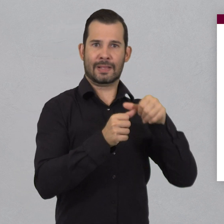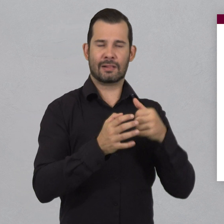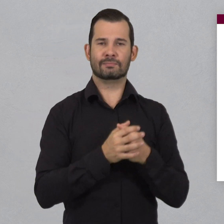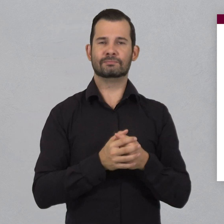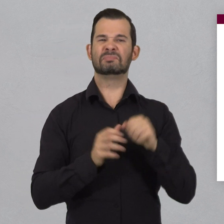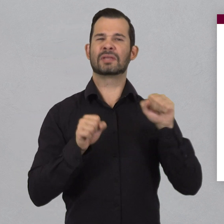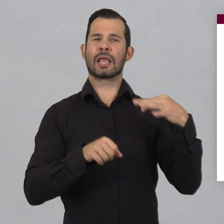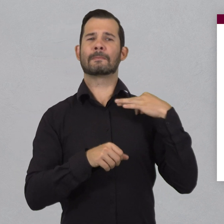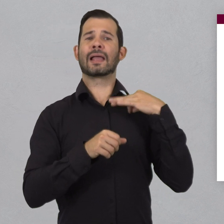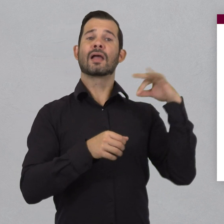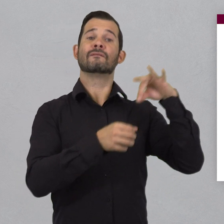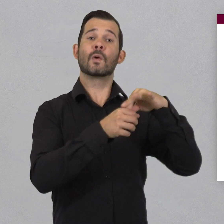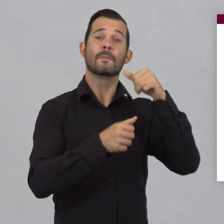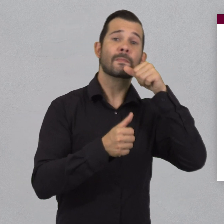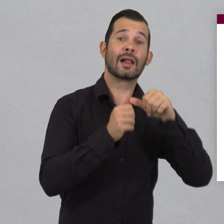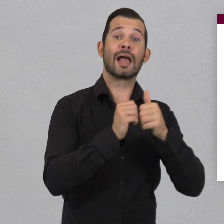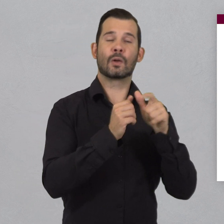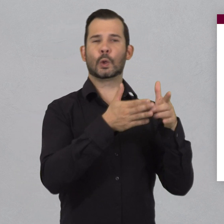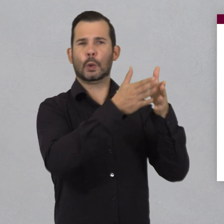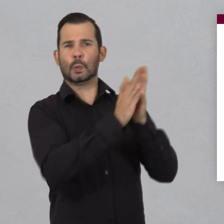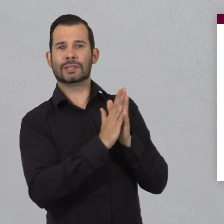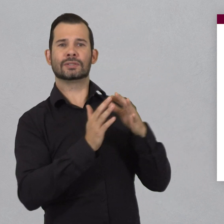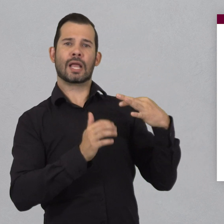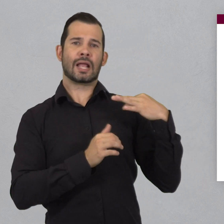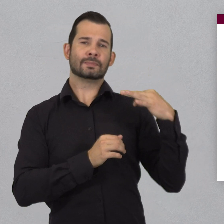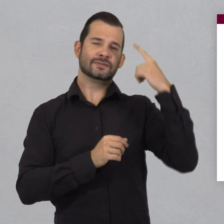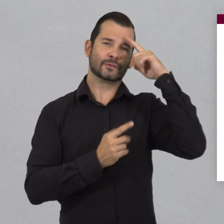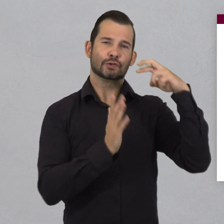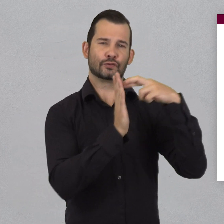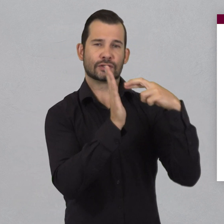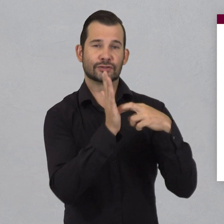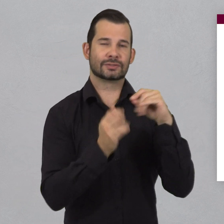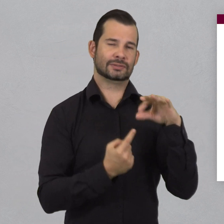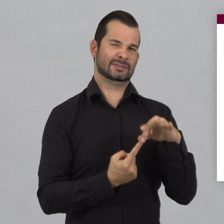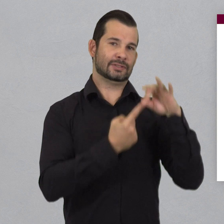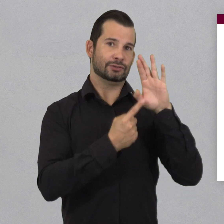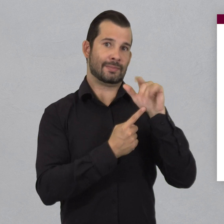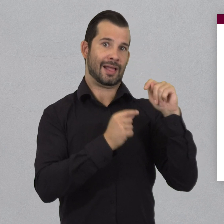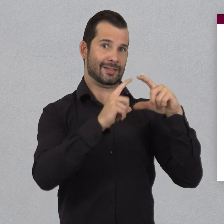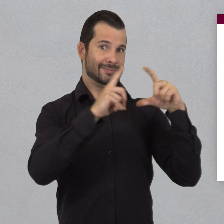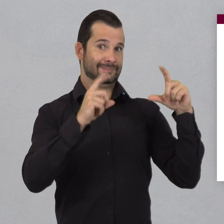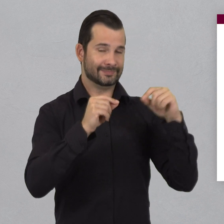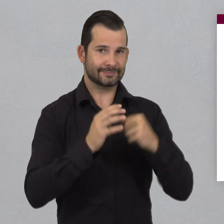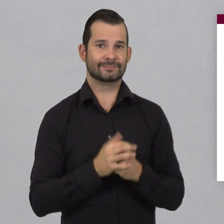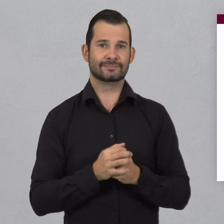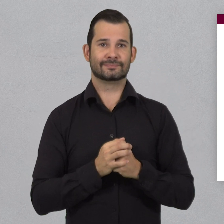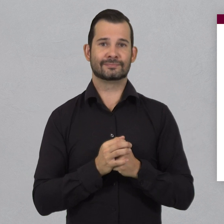You can apply to vote by mail by requesting an Application for Registration and Special Ballot: